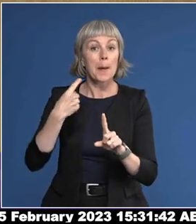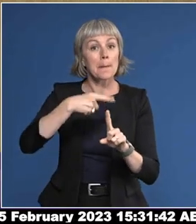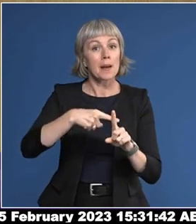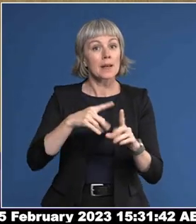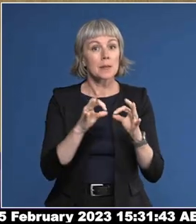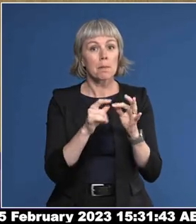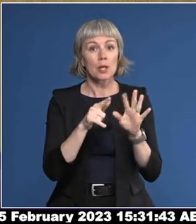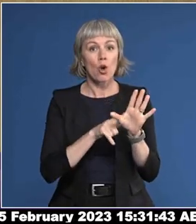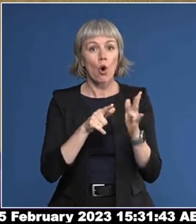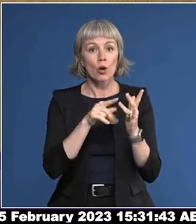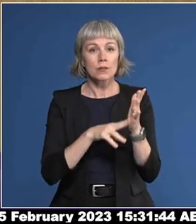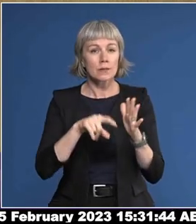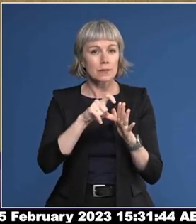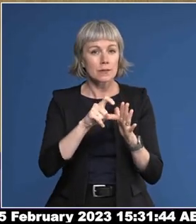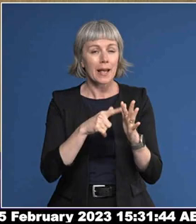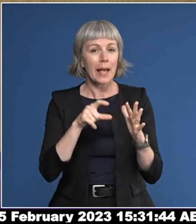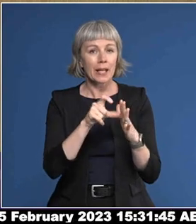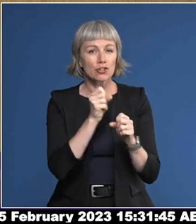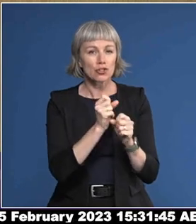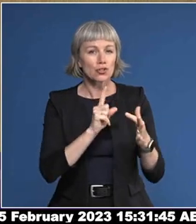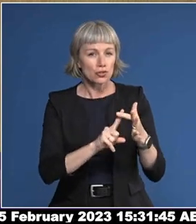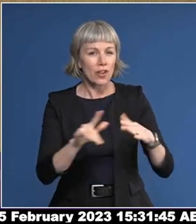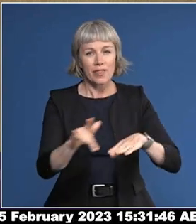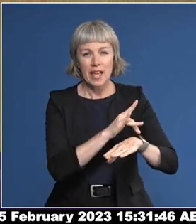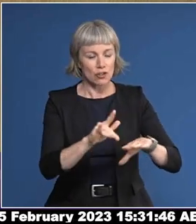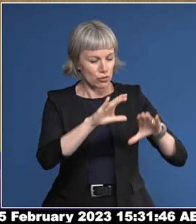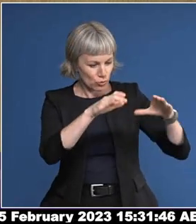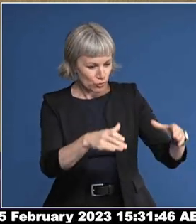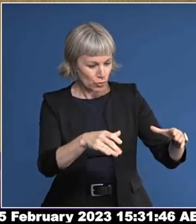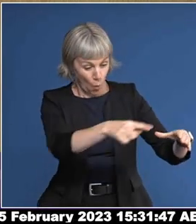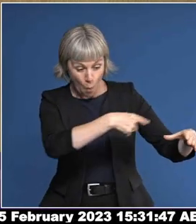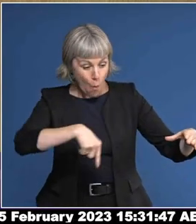include - all crew and actors are people with disability.